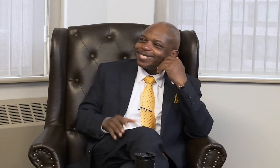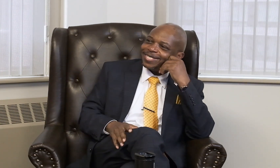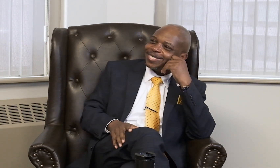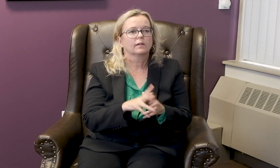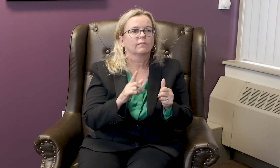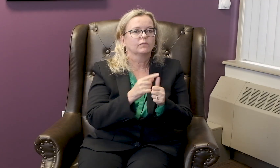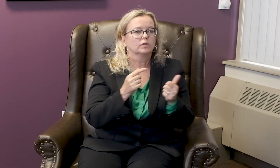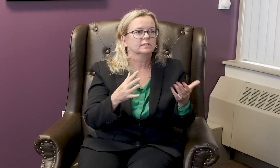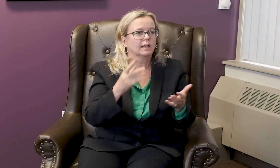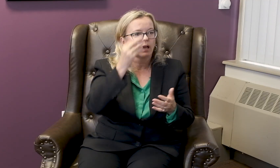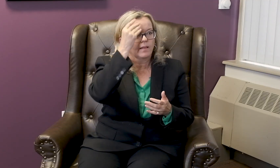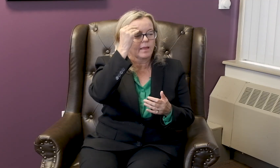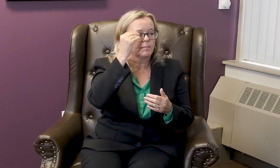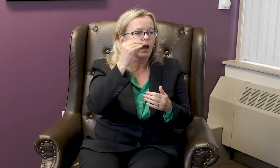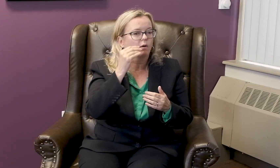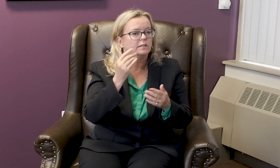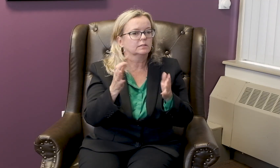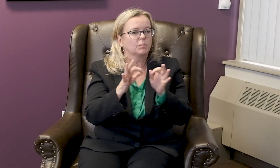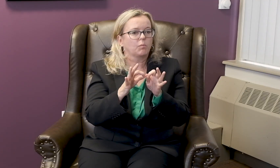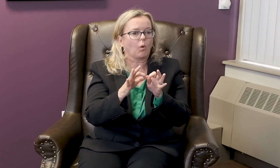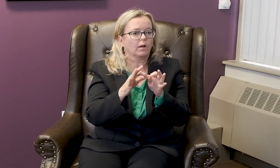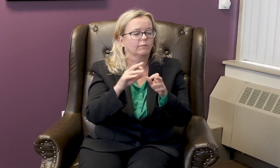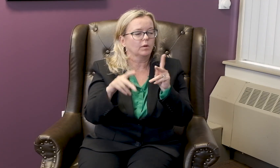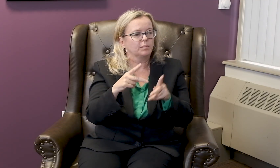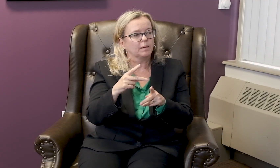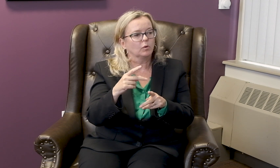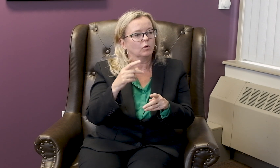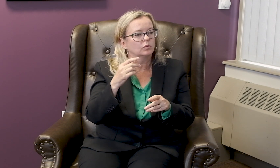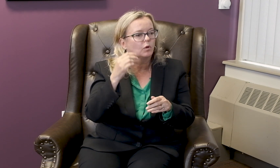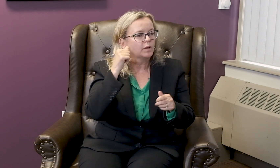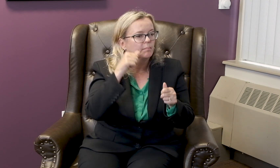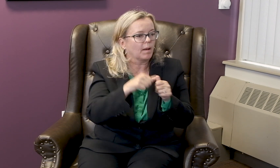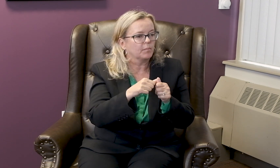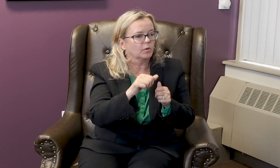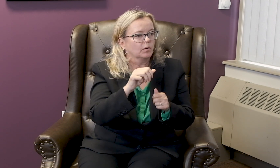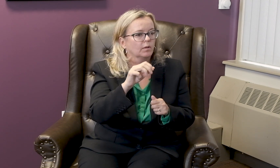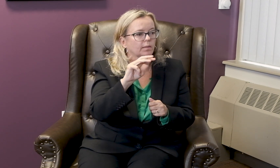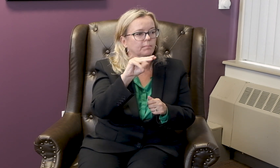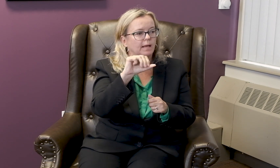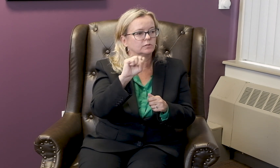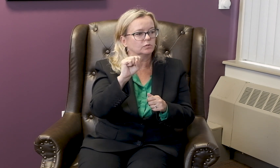[ALISON] It’s vital that everyone remember that the Massachusetts State House Legislators work for